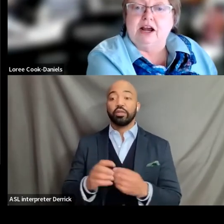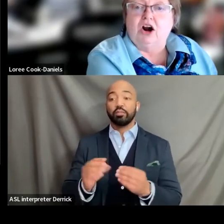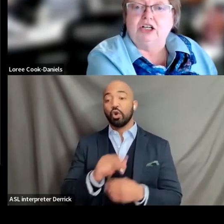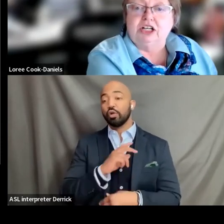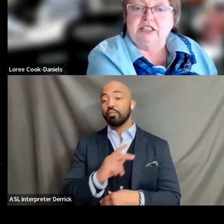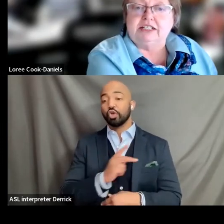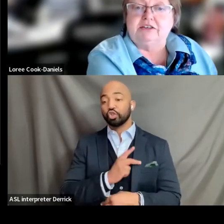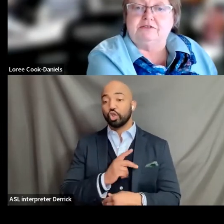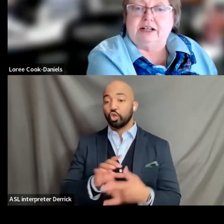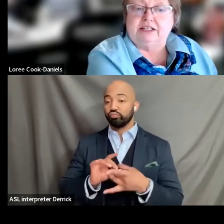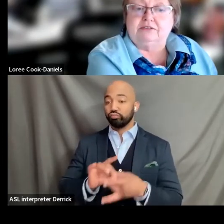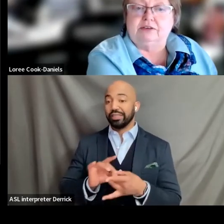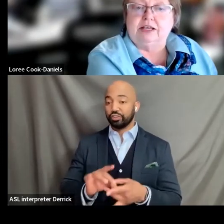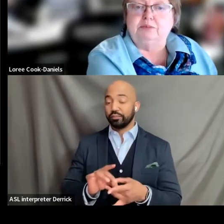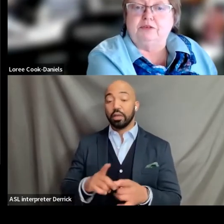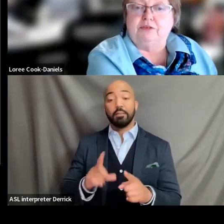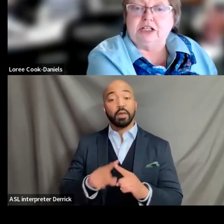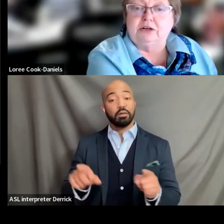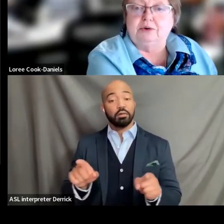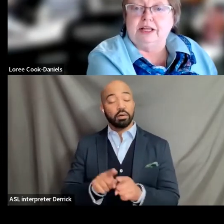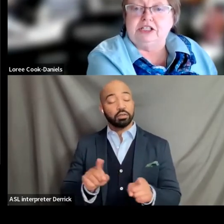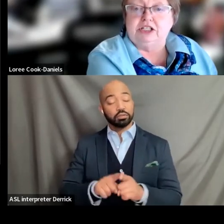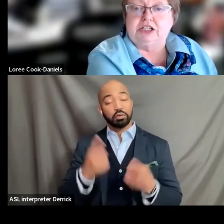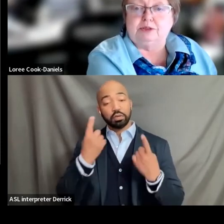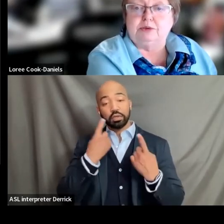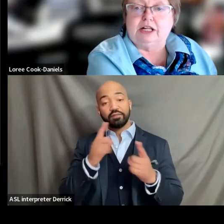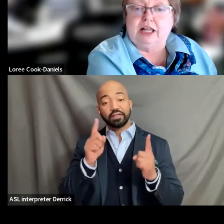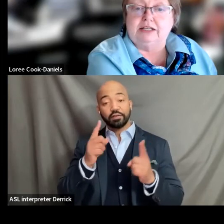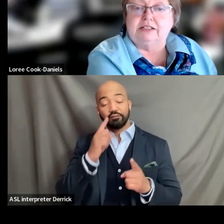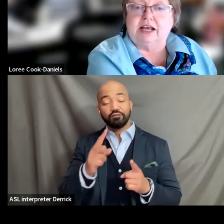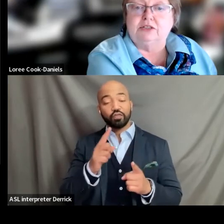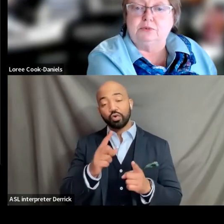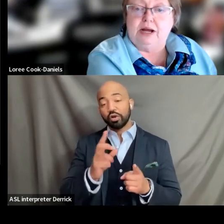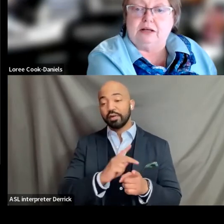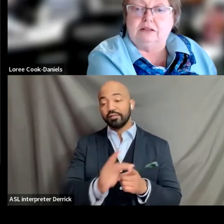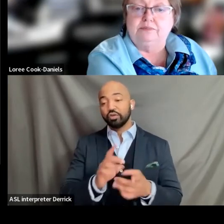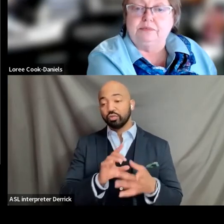they are just as effective in professional relationships with clients as well.